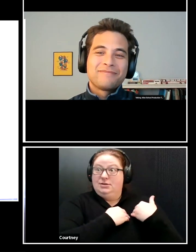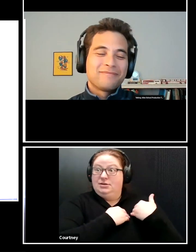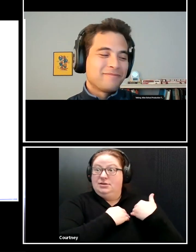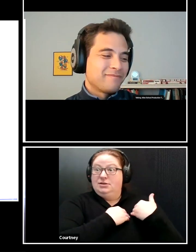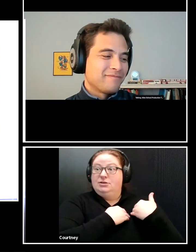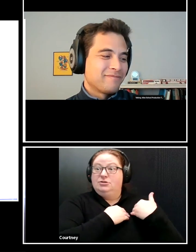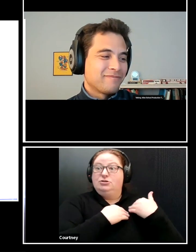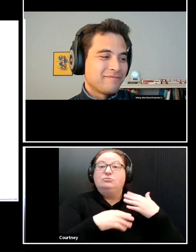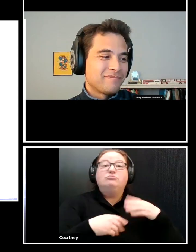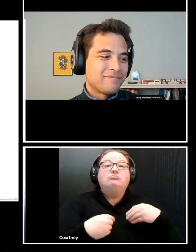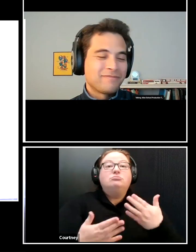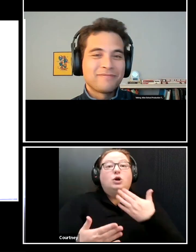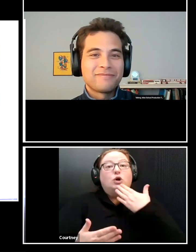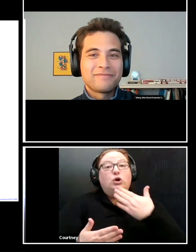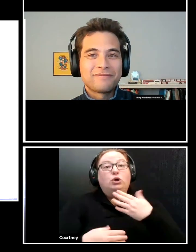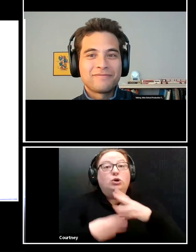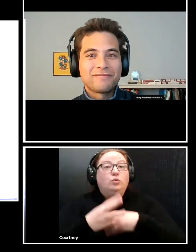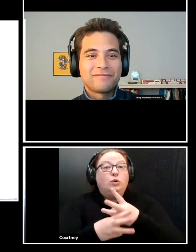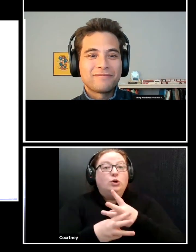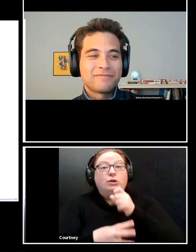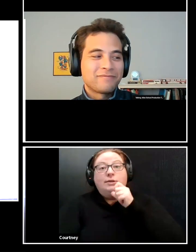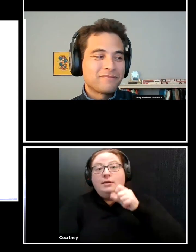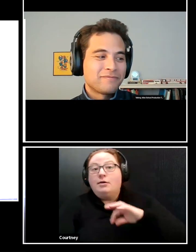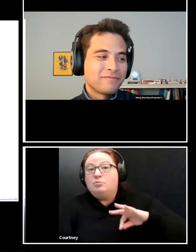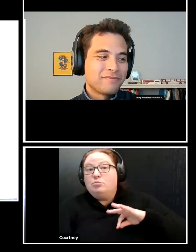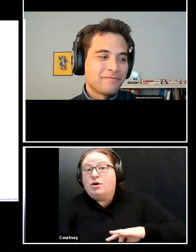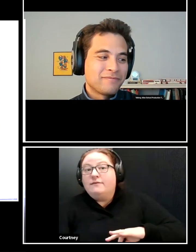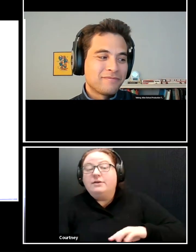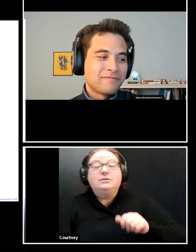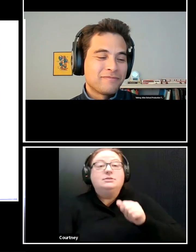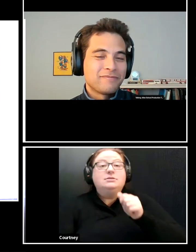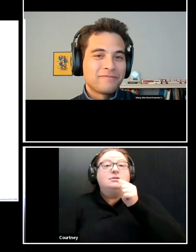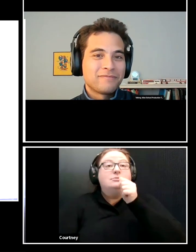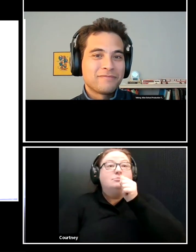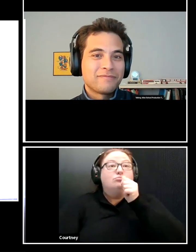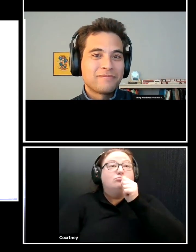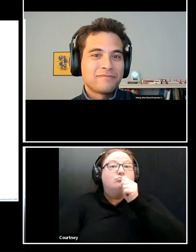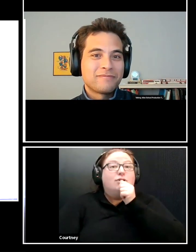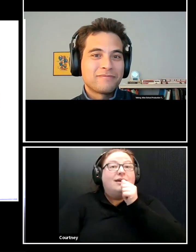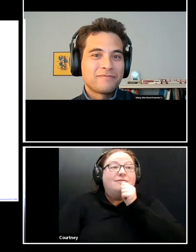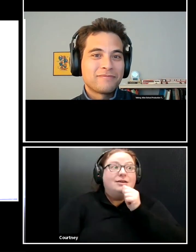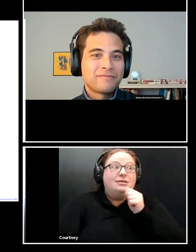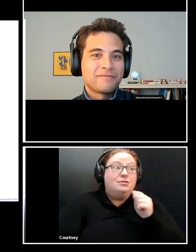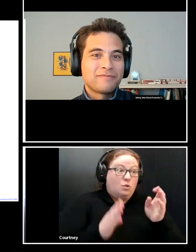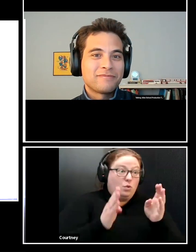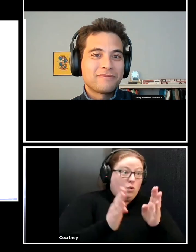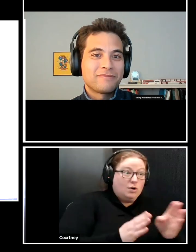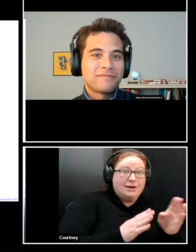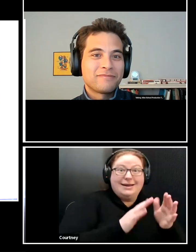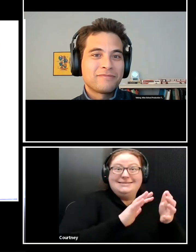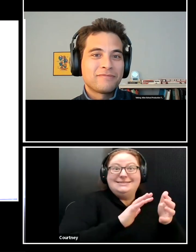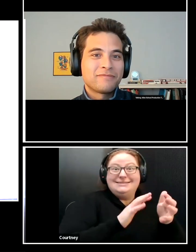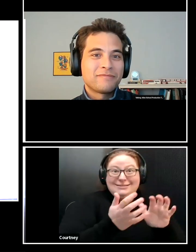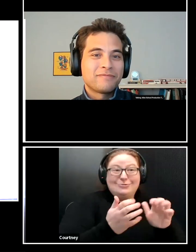Um nonprofits, um private, disorganized and organized uh residents and and participants